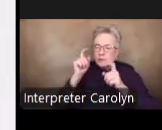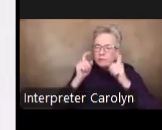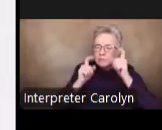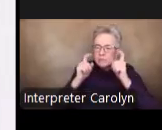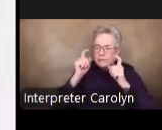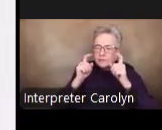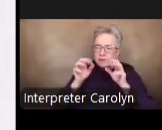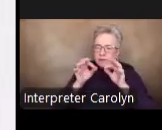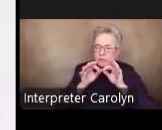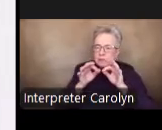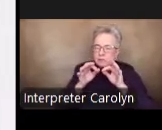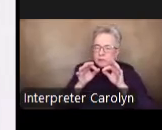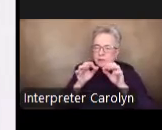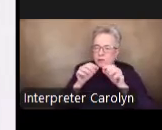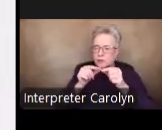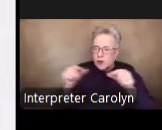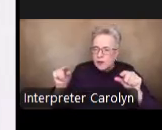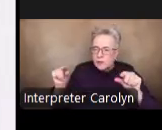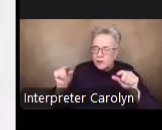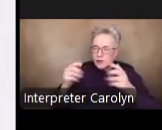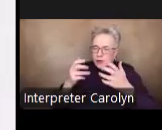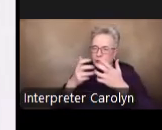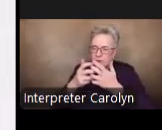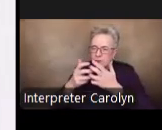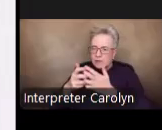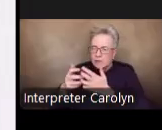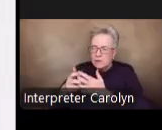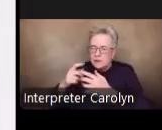and signs fit together correctly, grammatically.